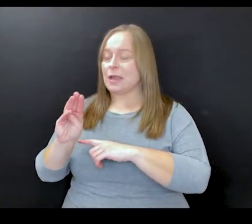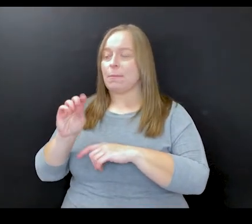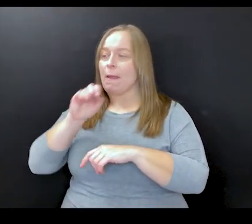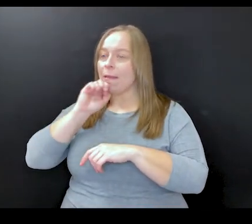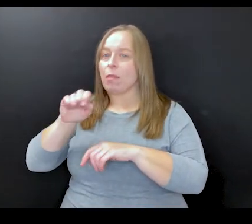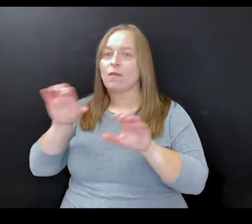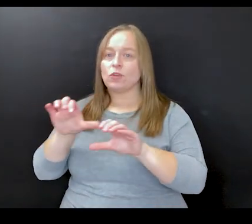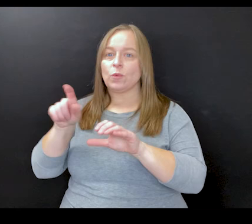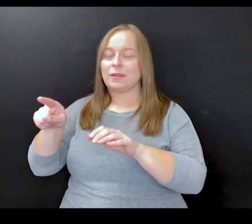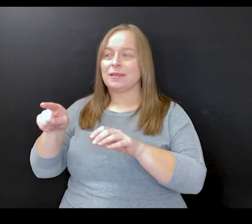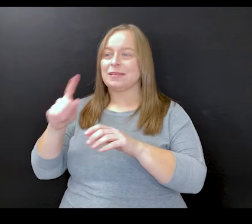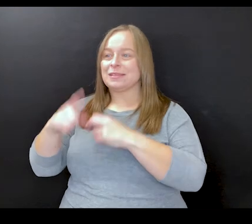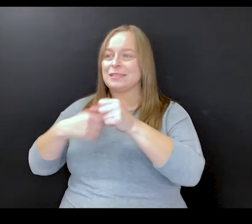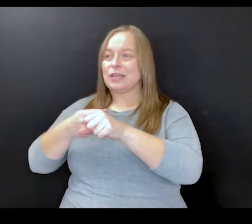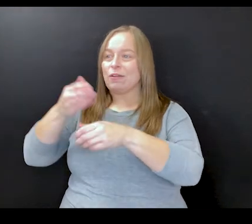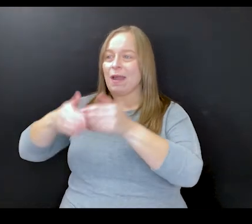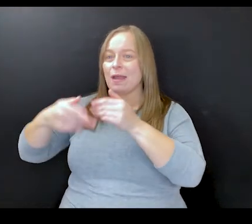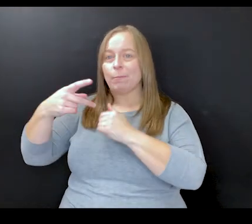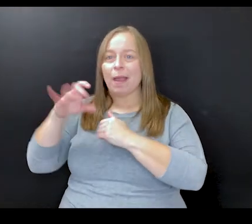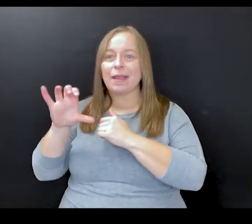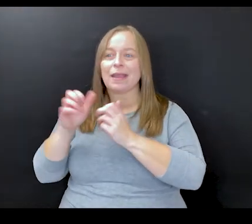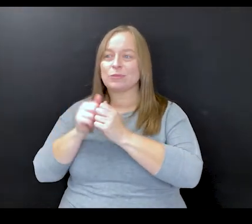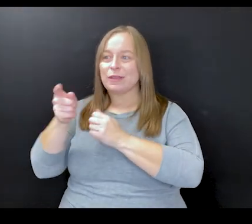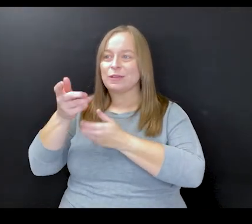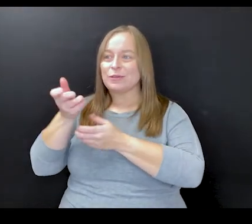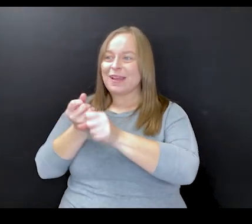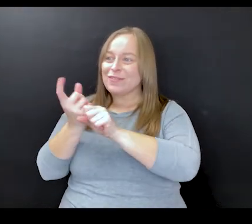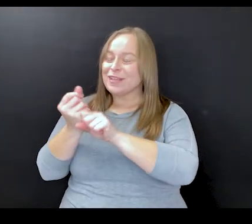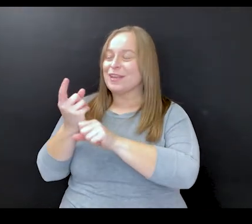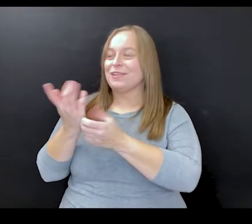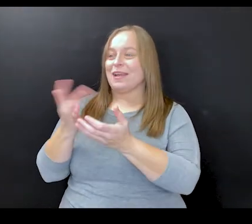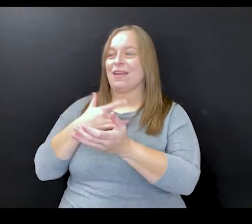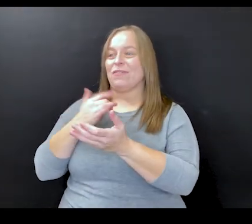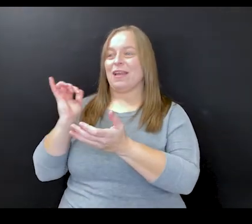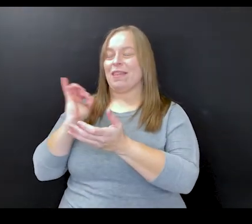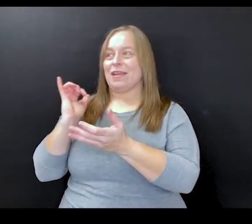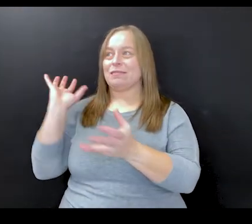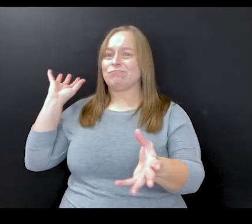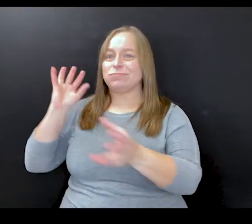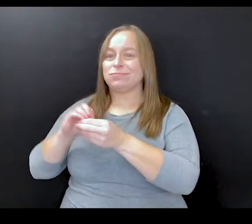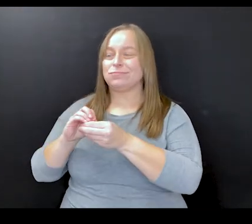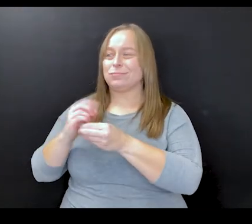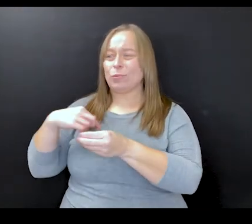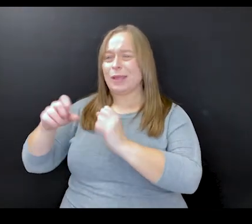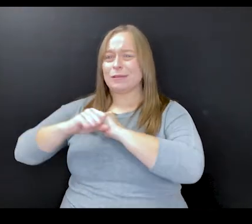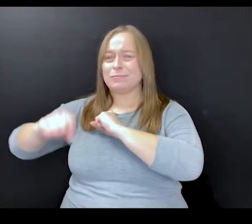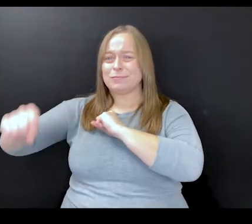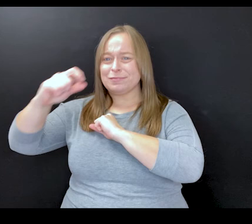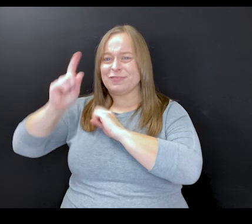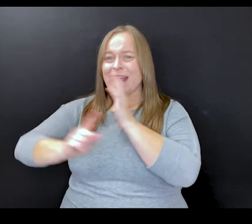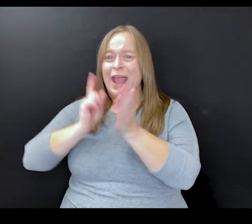I love doing these year-end podcasts with you because I feel like there's so much, we could go on for hours,